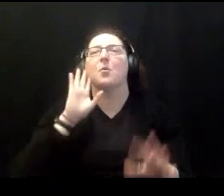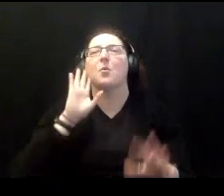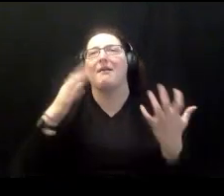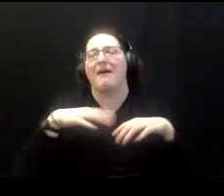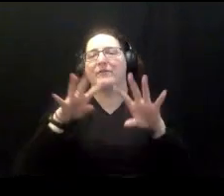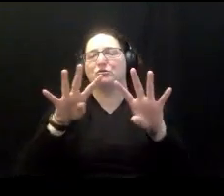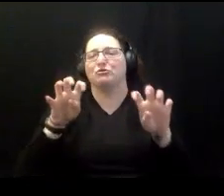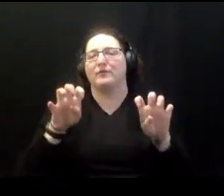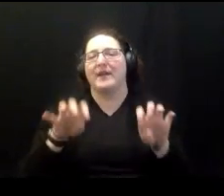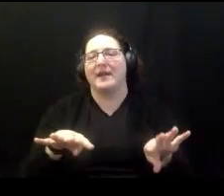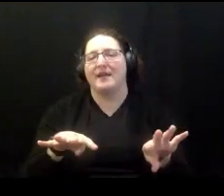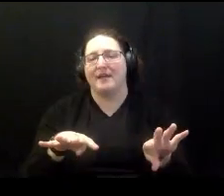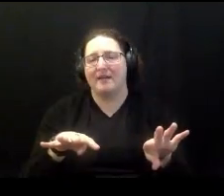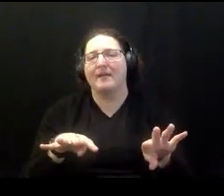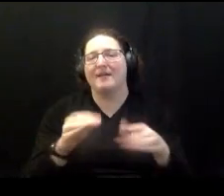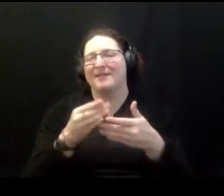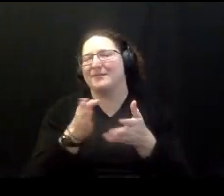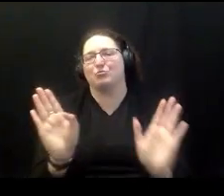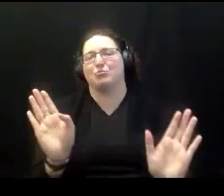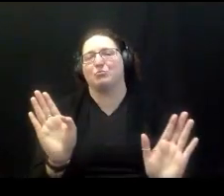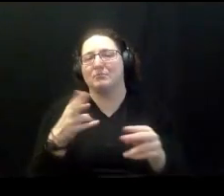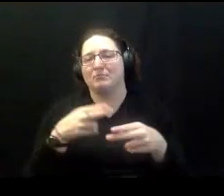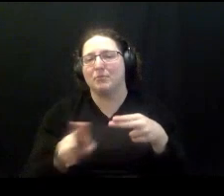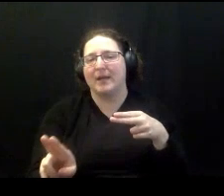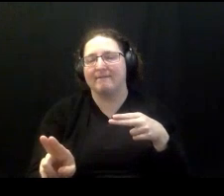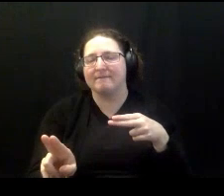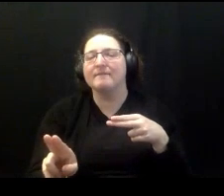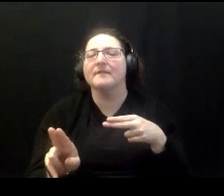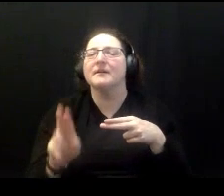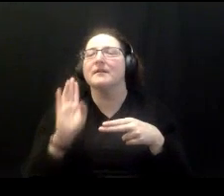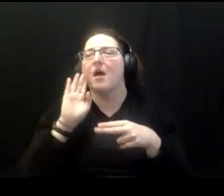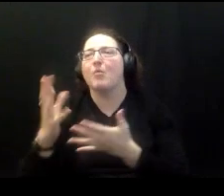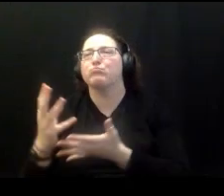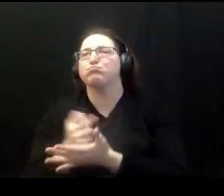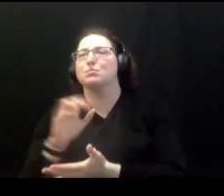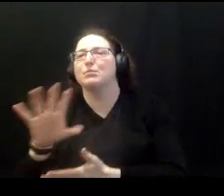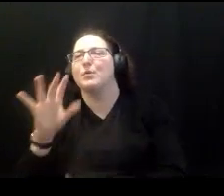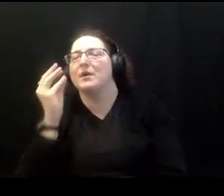brief overview of a survey that we hope to use to collect your individual thoughts and feedback and